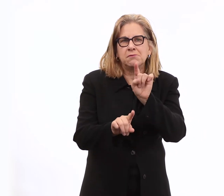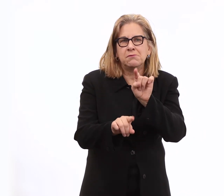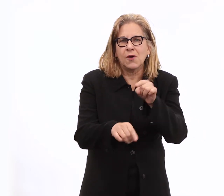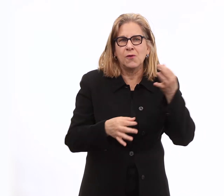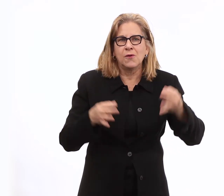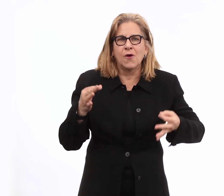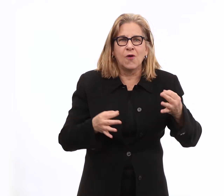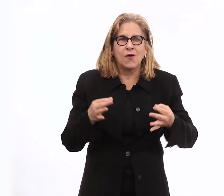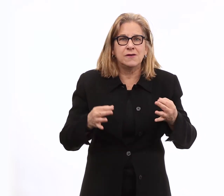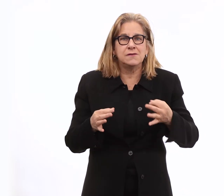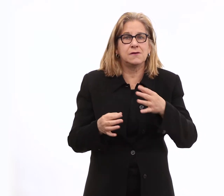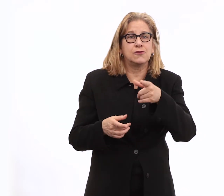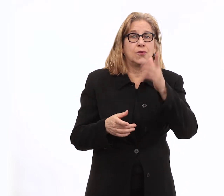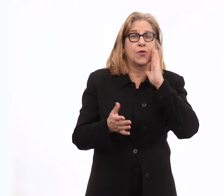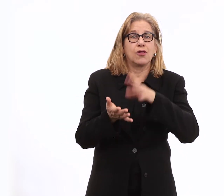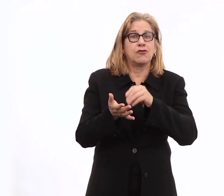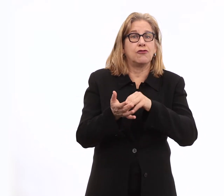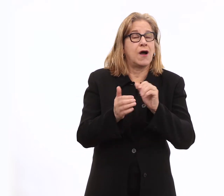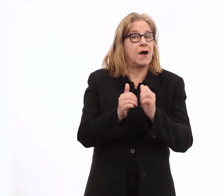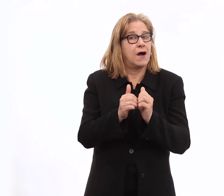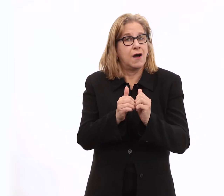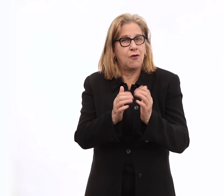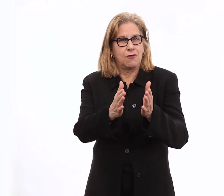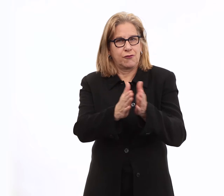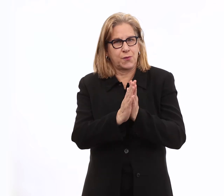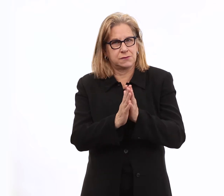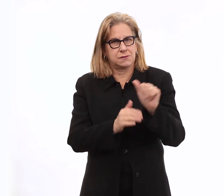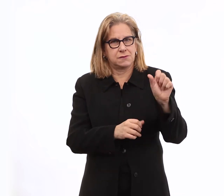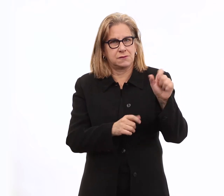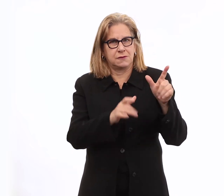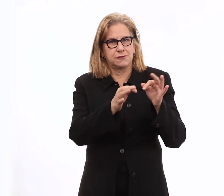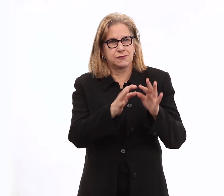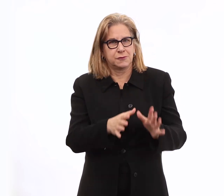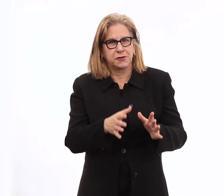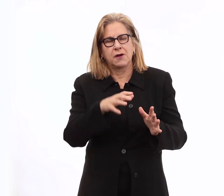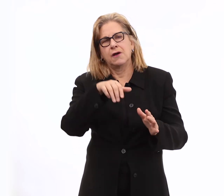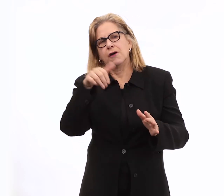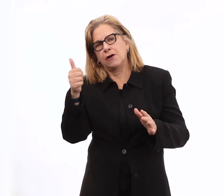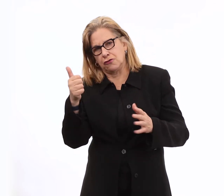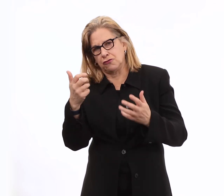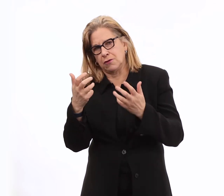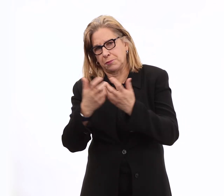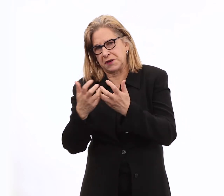and everyday visits to the court. In this video you will learn how to request an American Sign Language